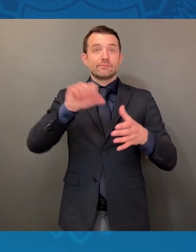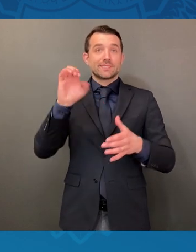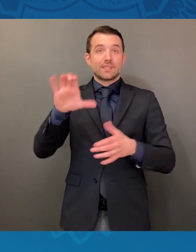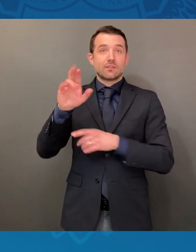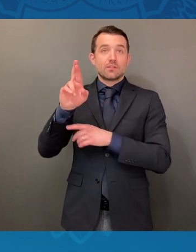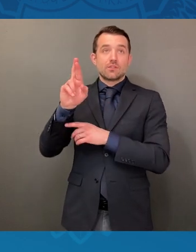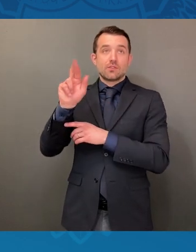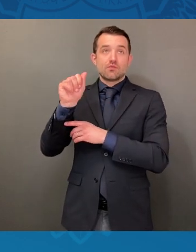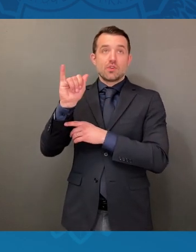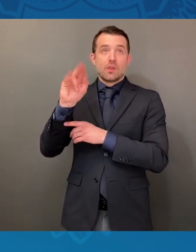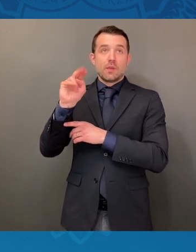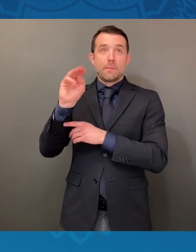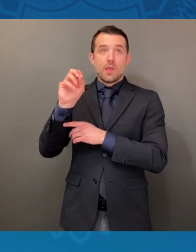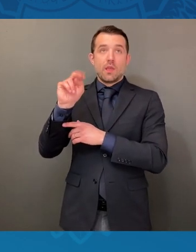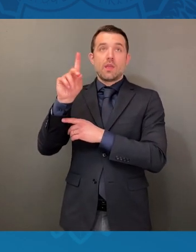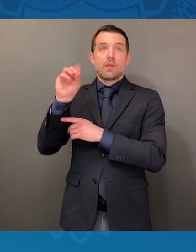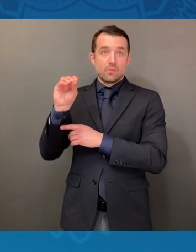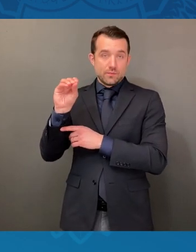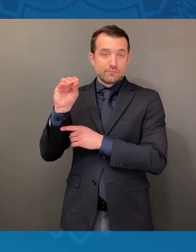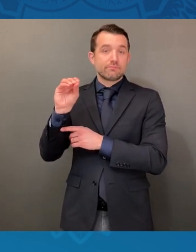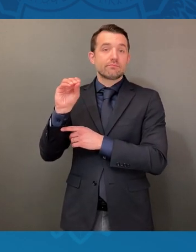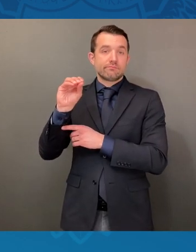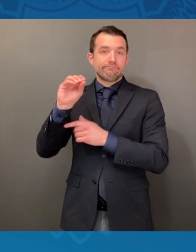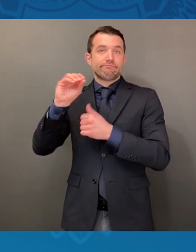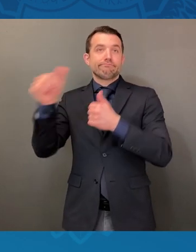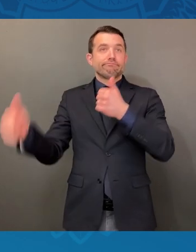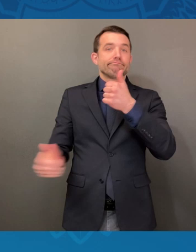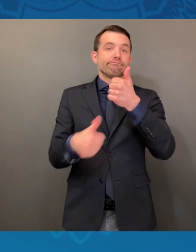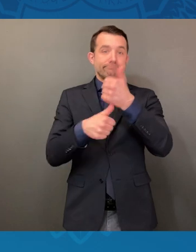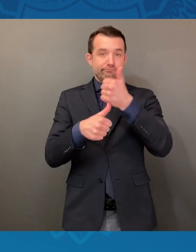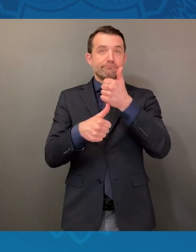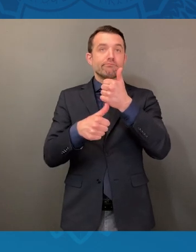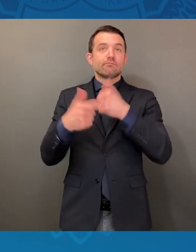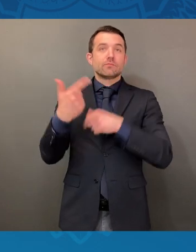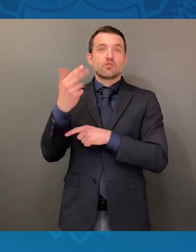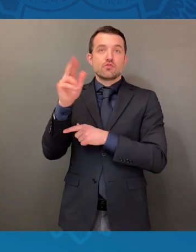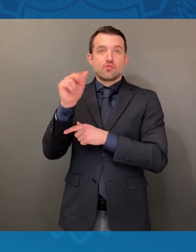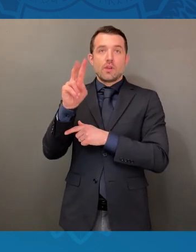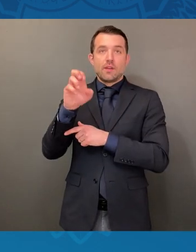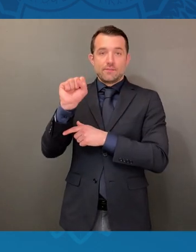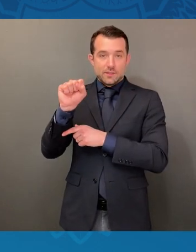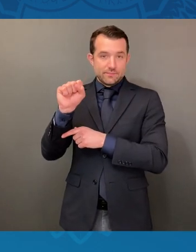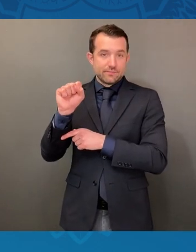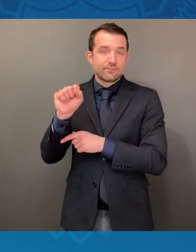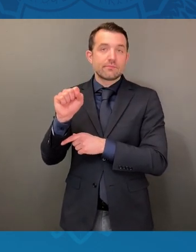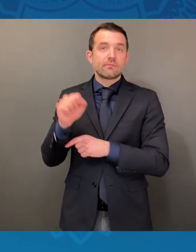of Deputy Secretary Graves, has done an outstanding job distributing this money